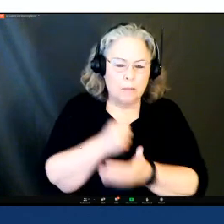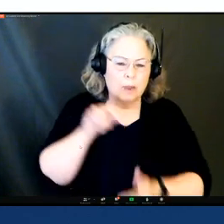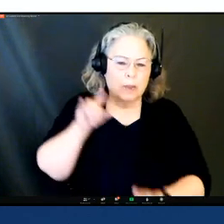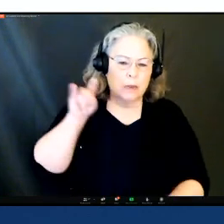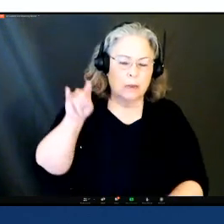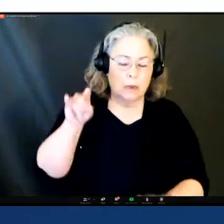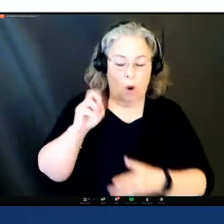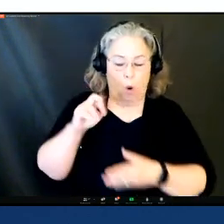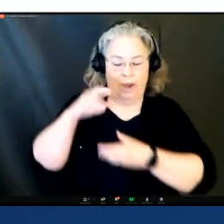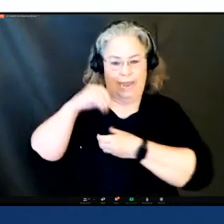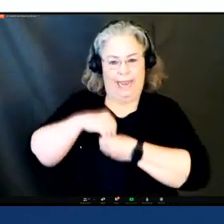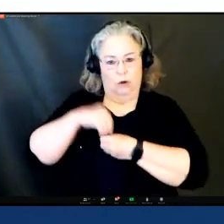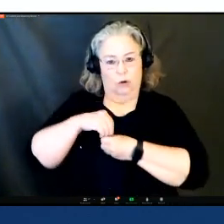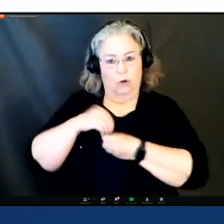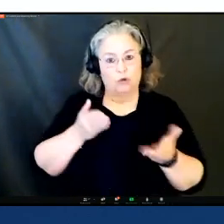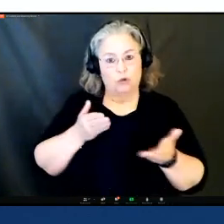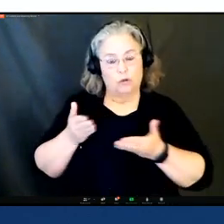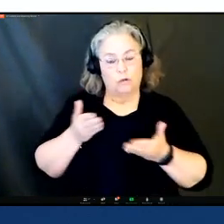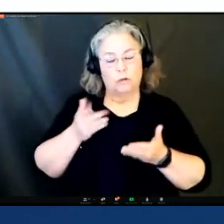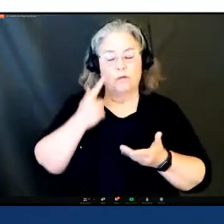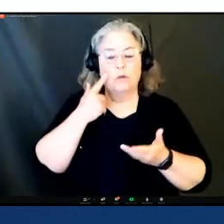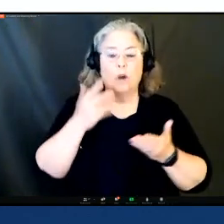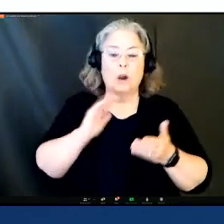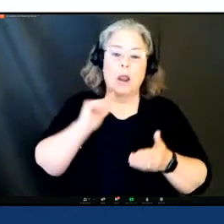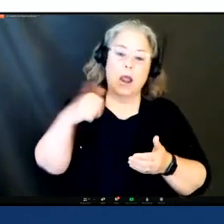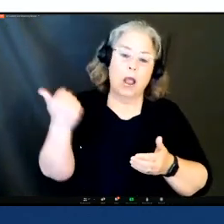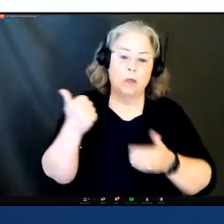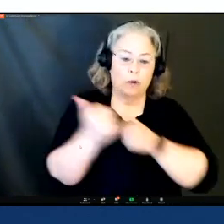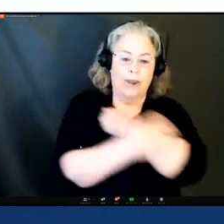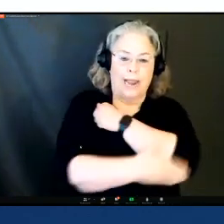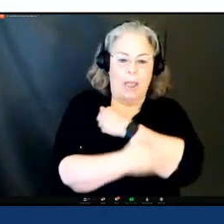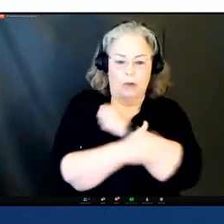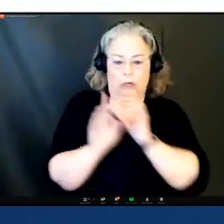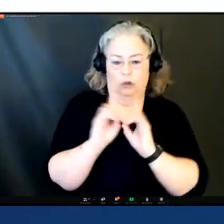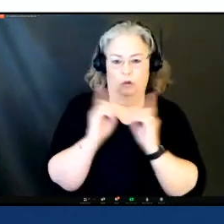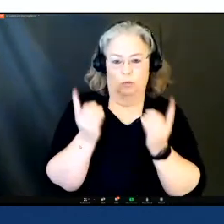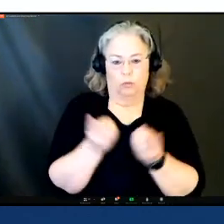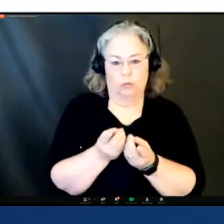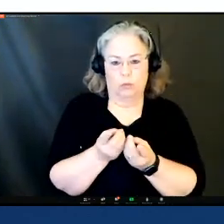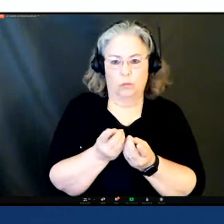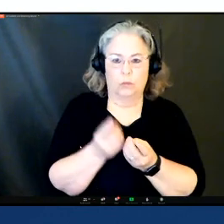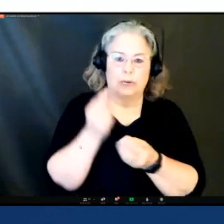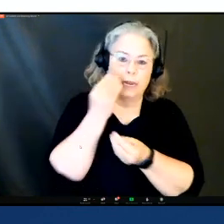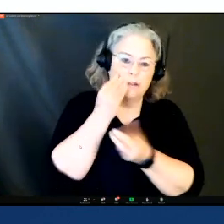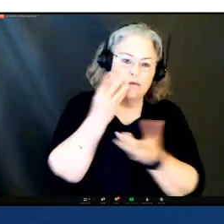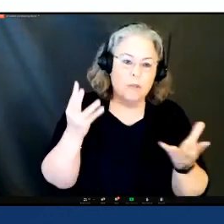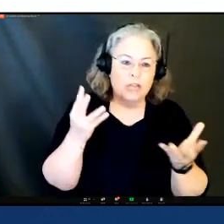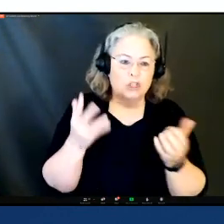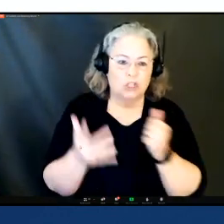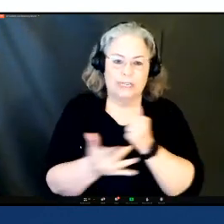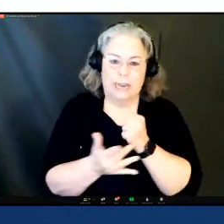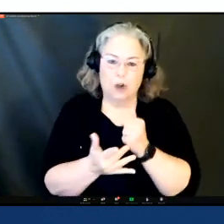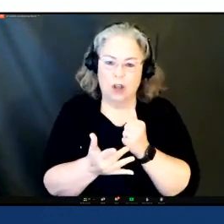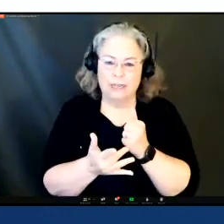Funds that provide services to other county departments, such as information technology.